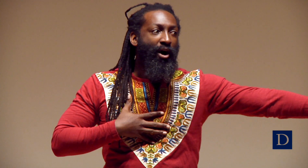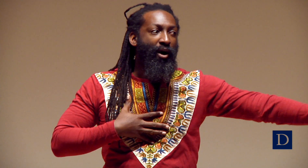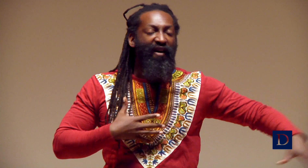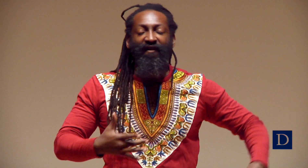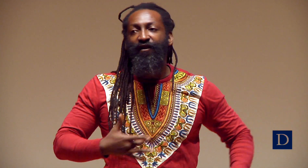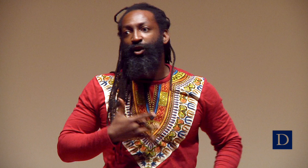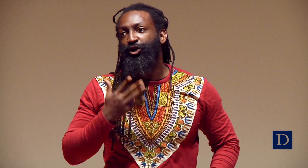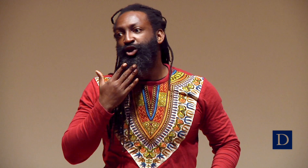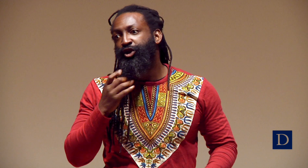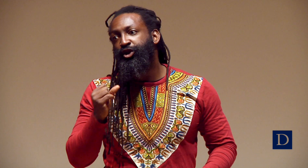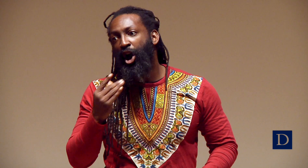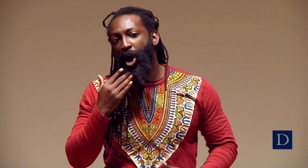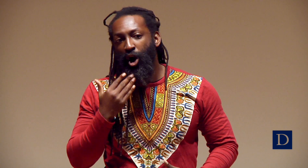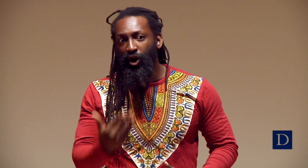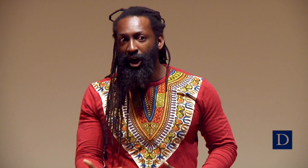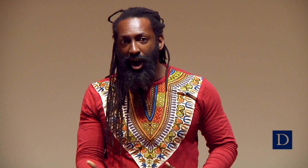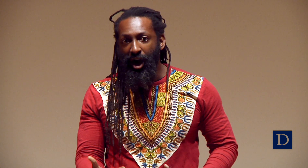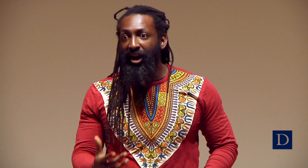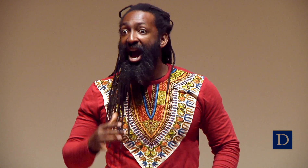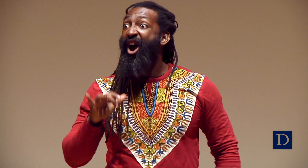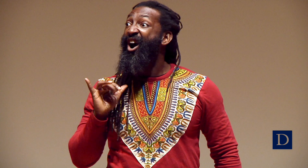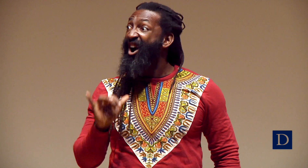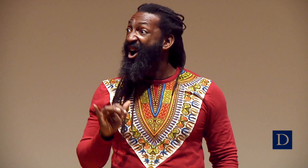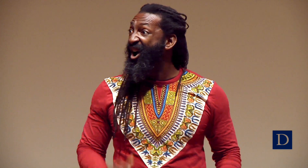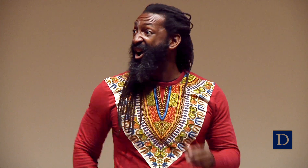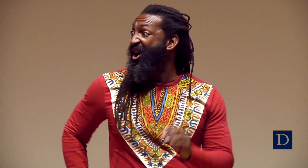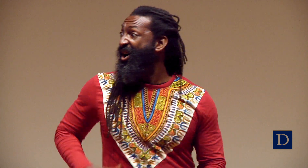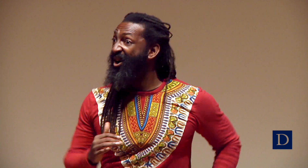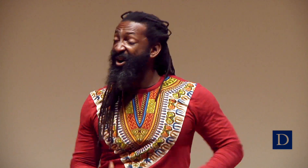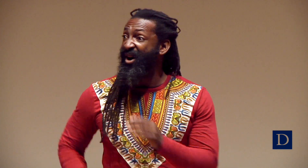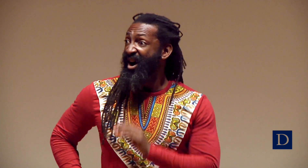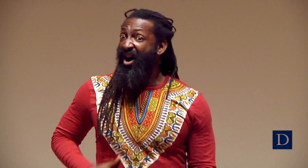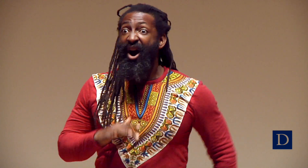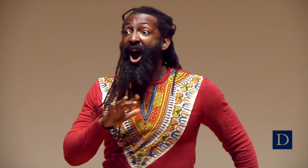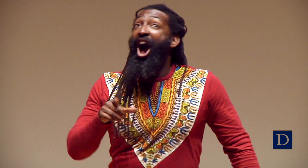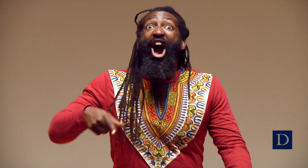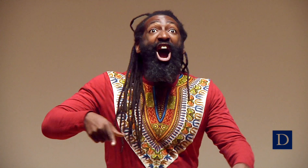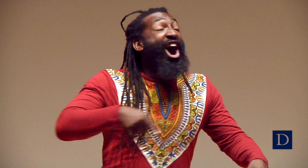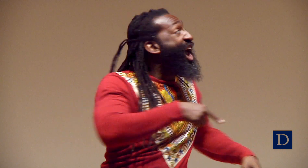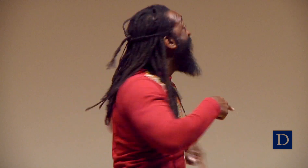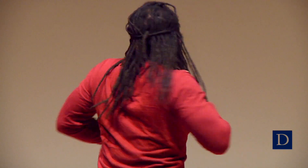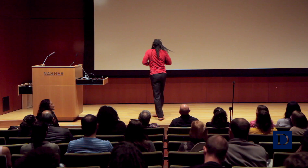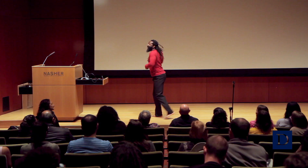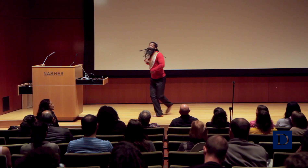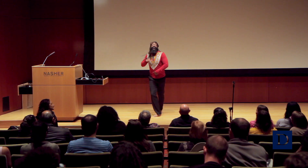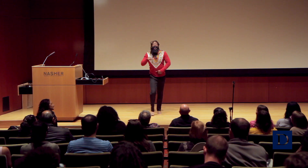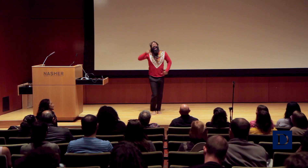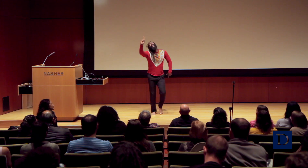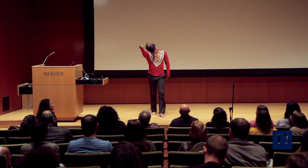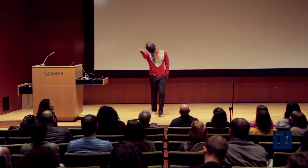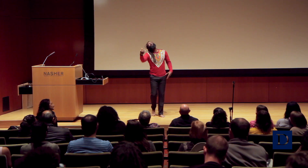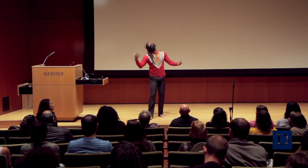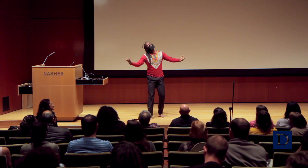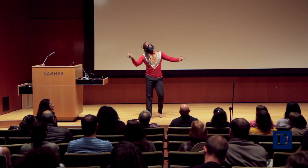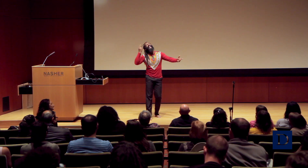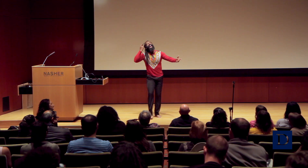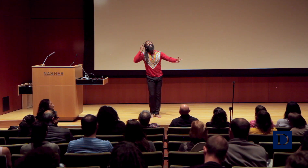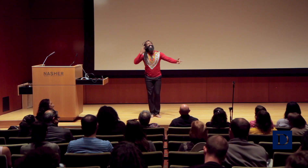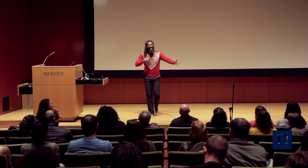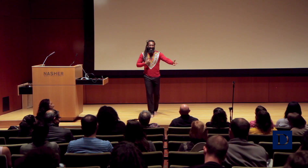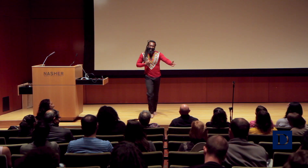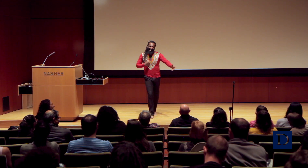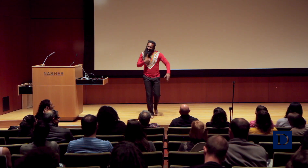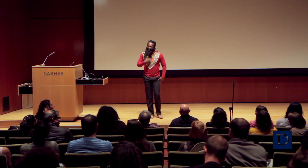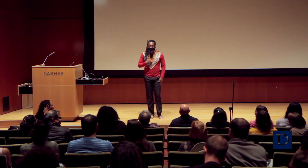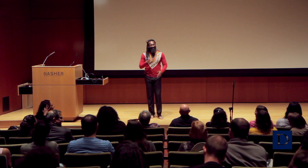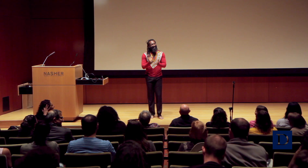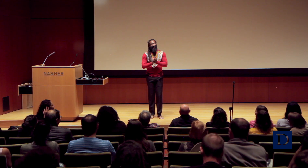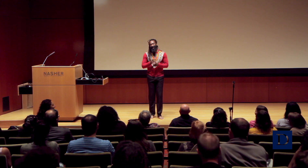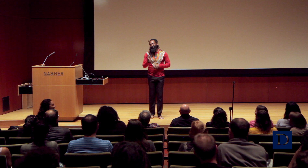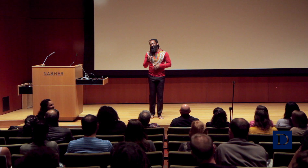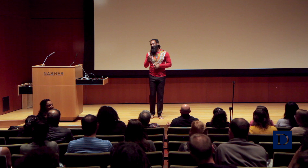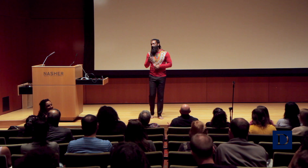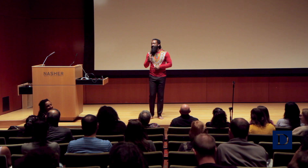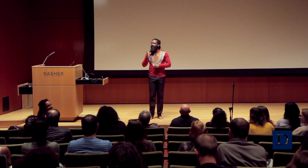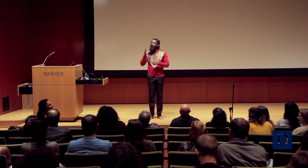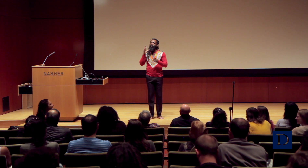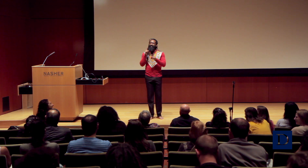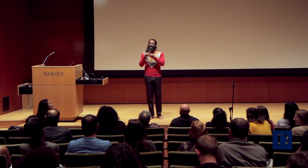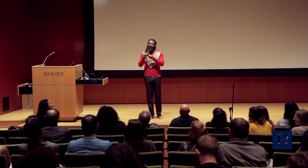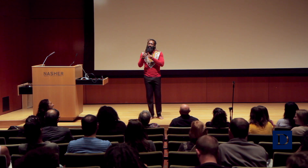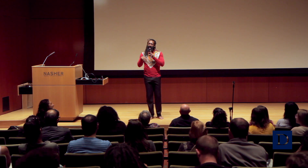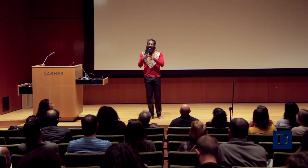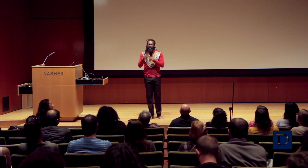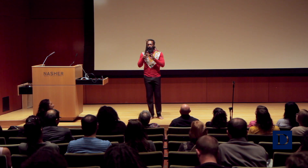Oh my gosh, it felt so good. I was like, “oh, like this? Oh, like this? Okay, I got it now. I got it.”